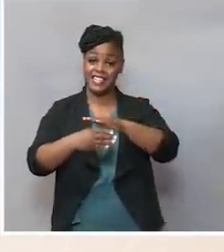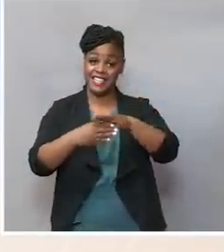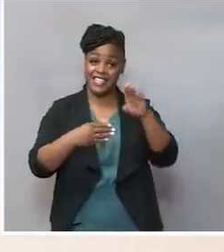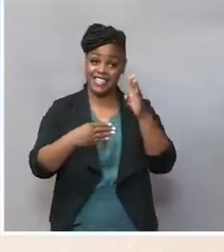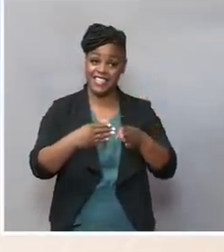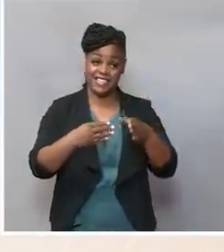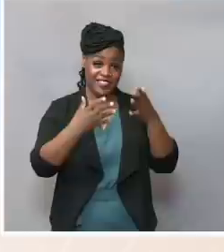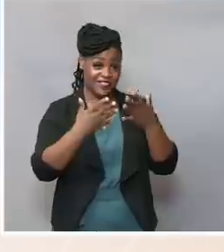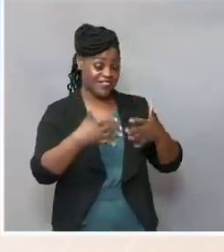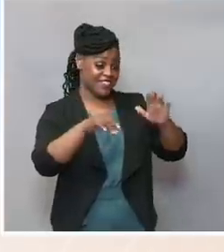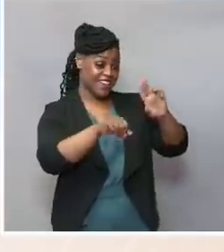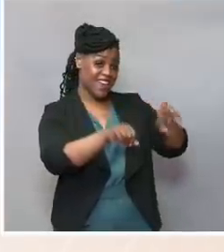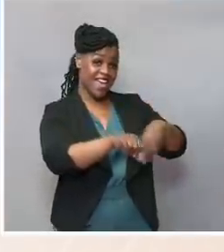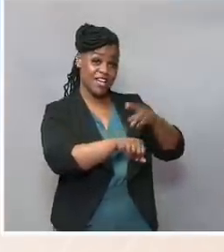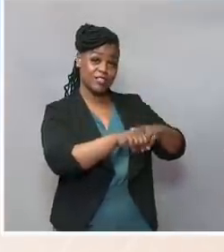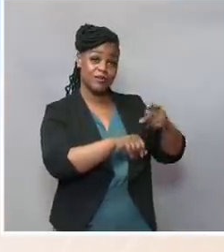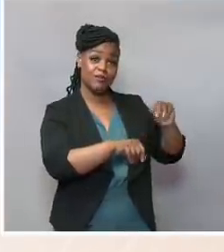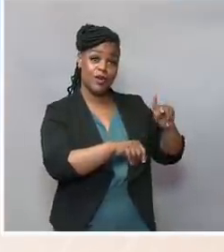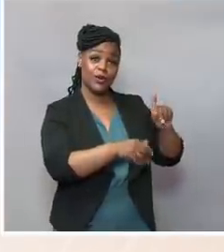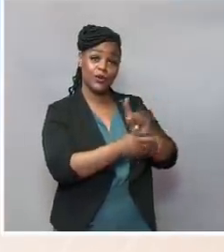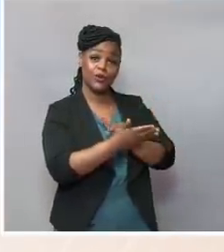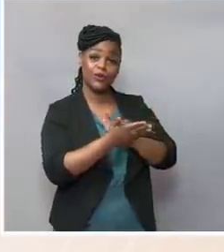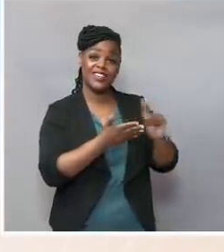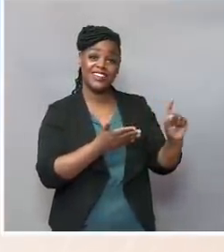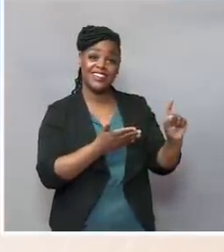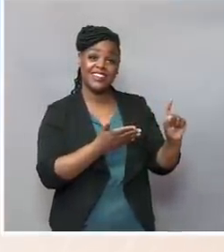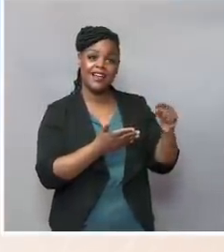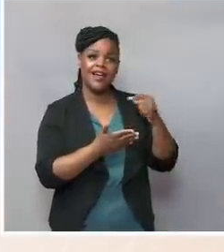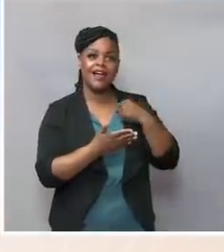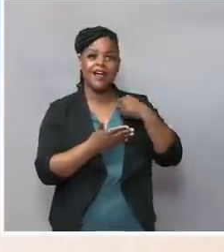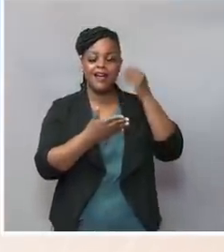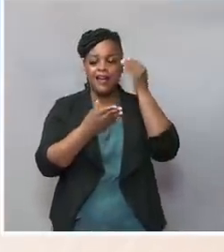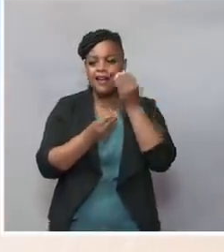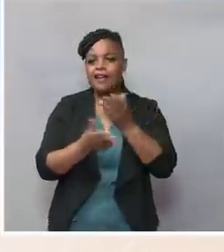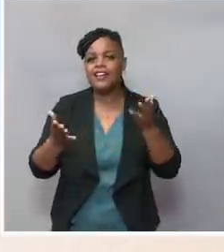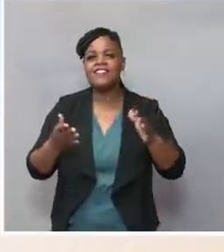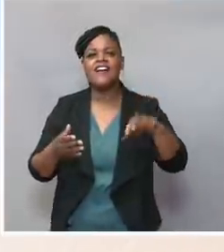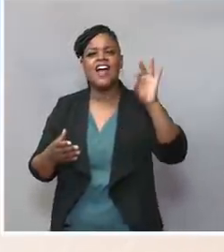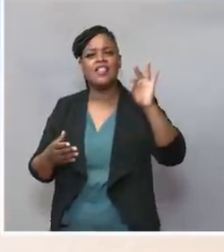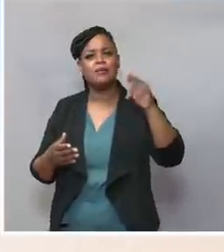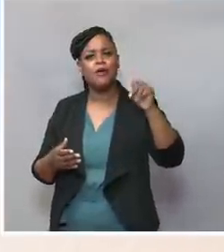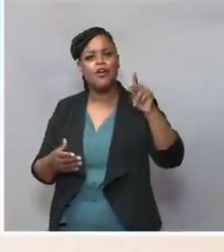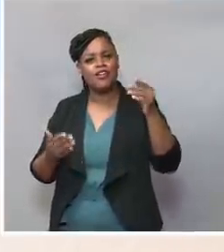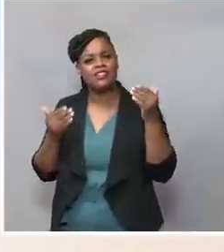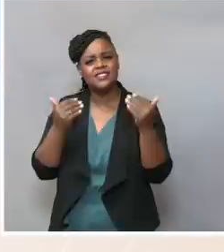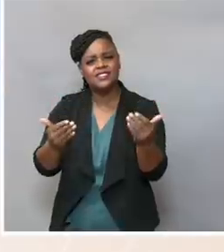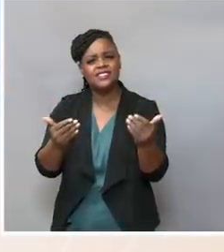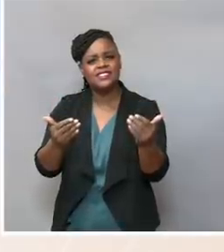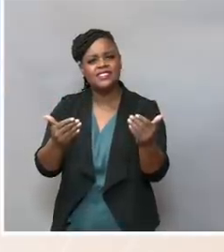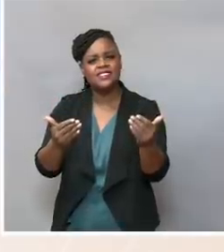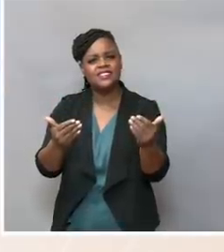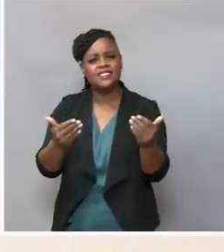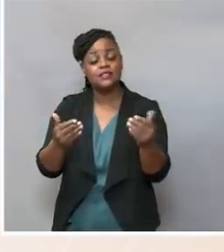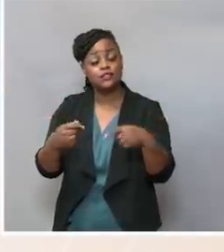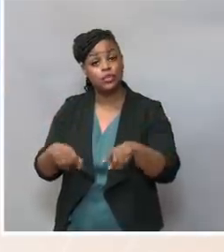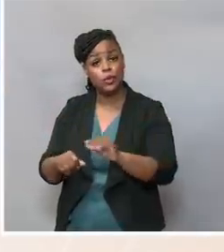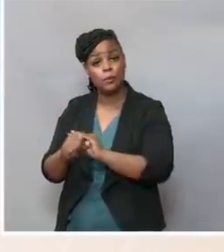Get out there, find your park. And during this pandemic and this time of reconciliation